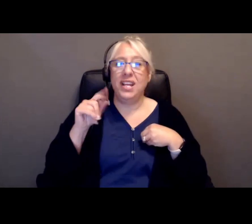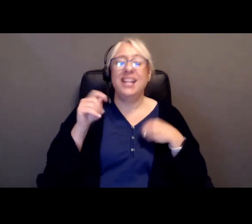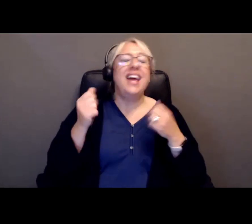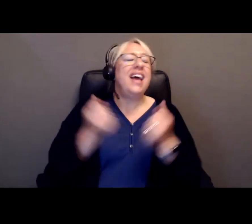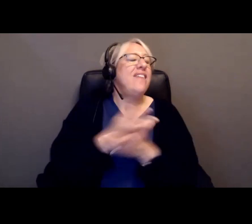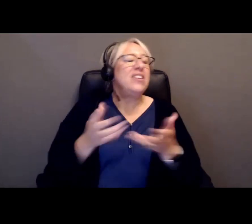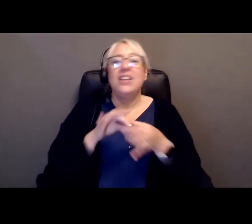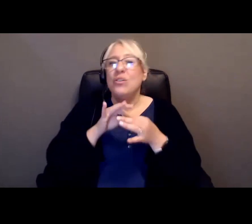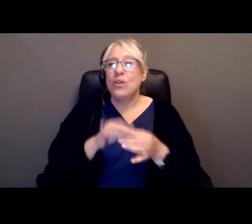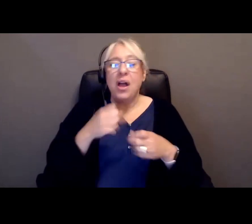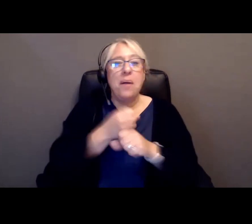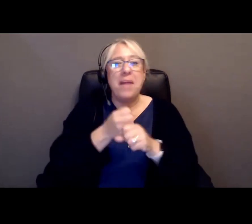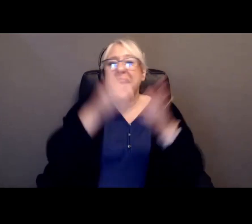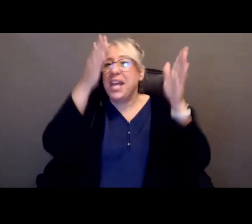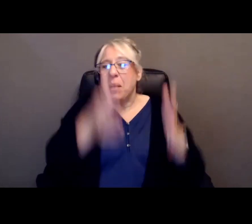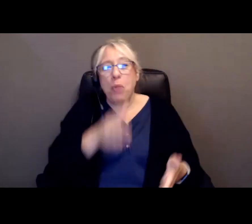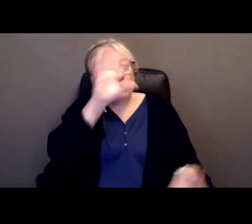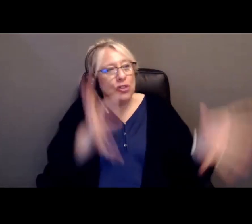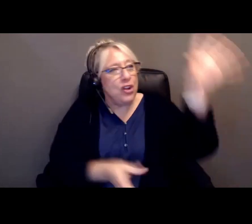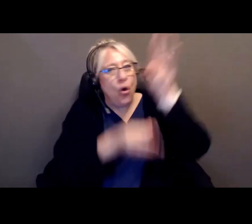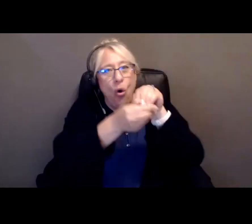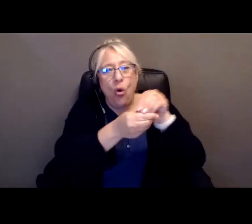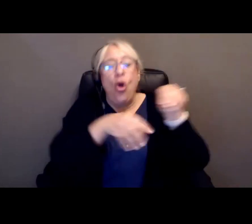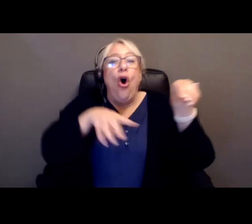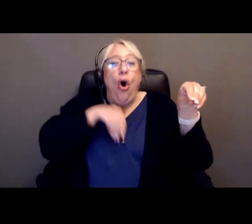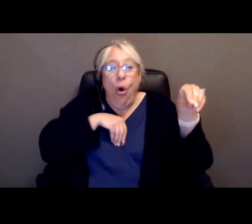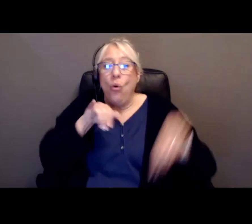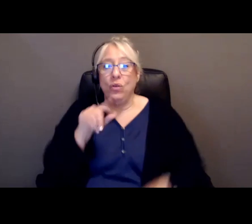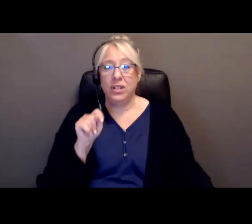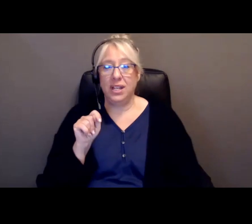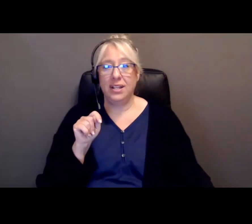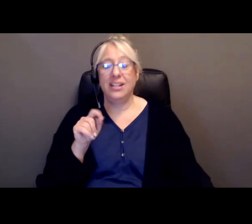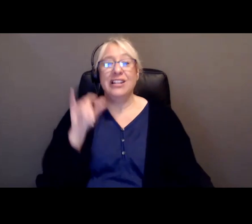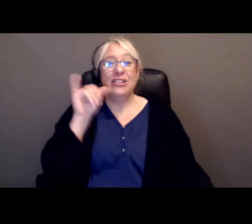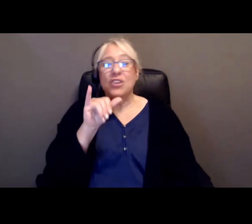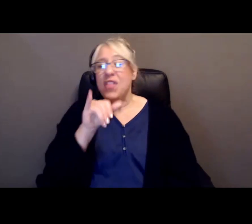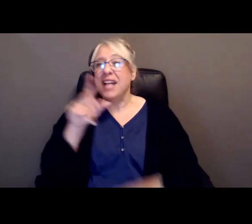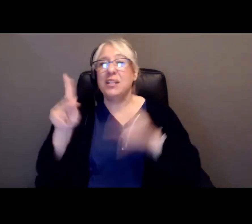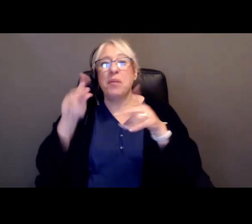a person whole. I want people to own it. So these are the pillars of society. And it's not incumbent